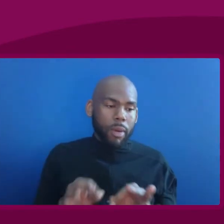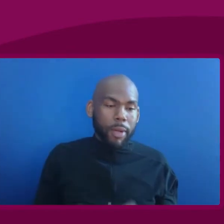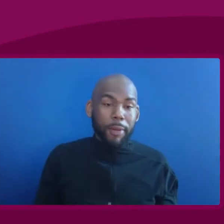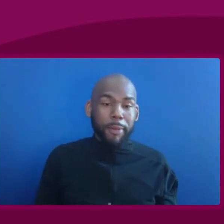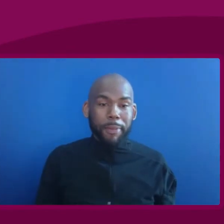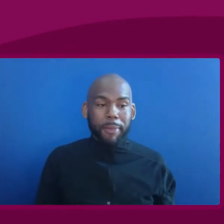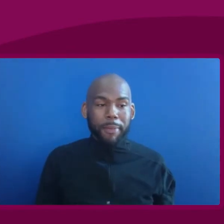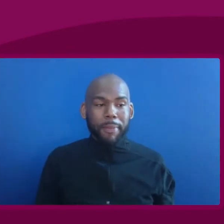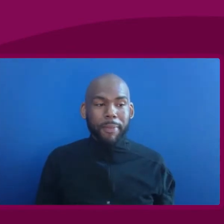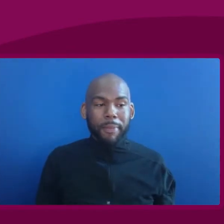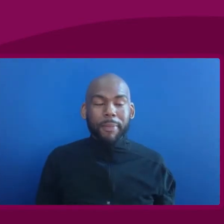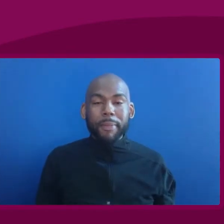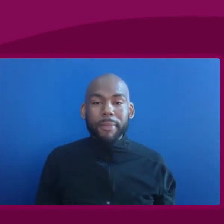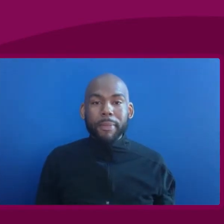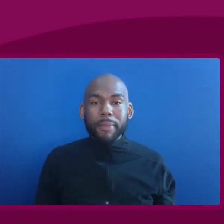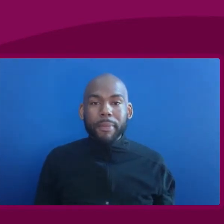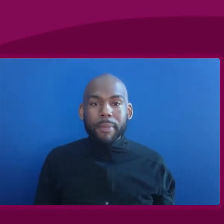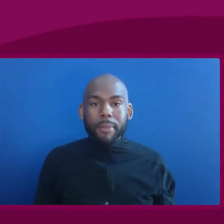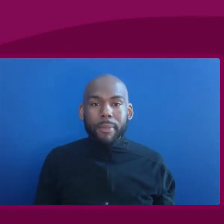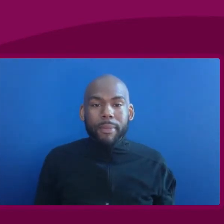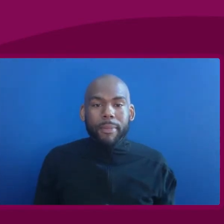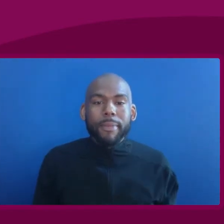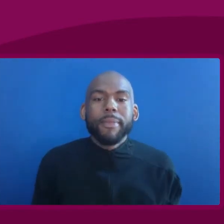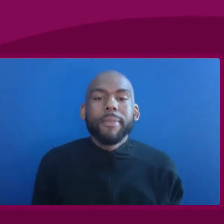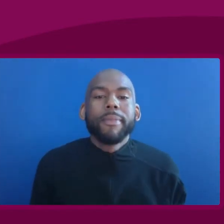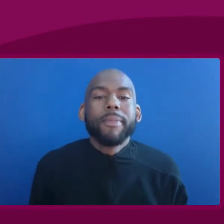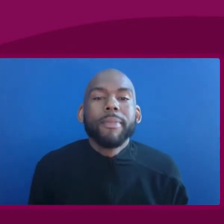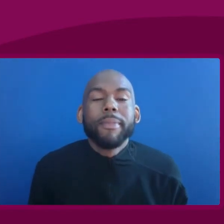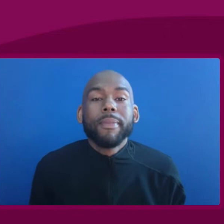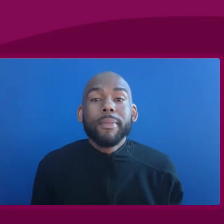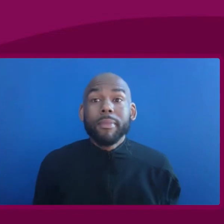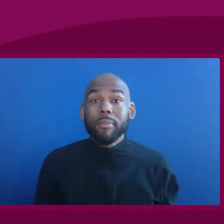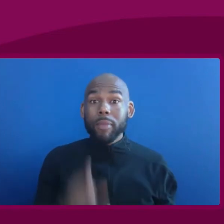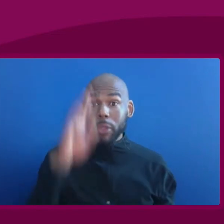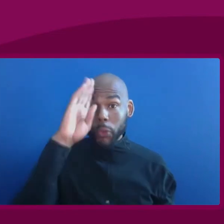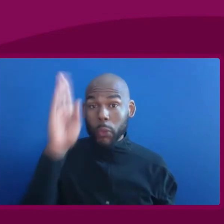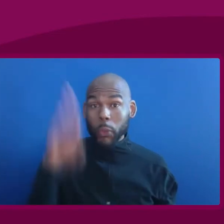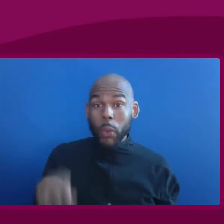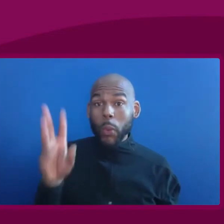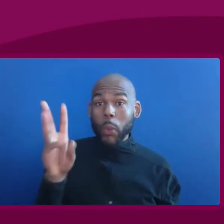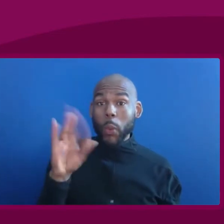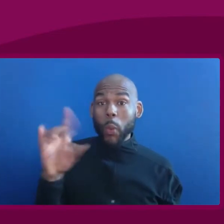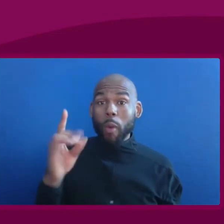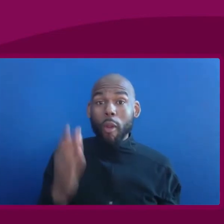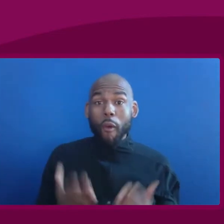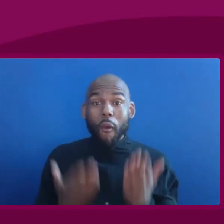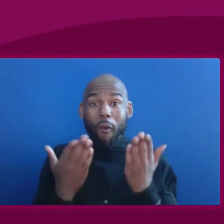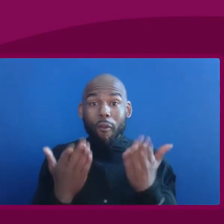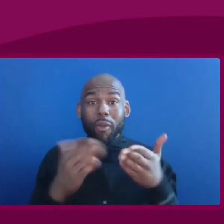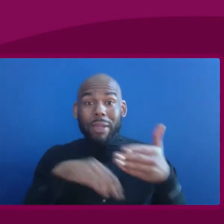Ashley Inkumsah: Did you know WID offers accessibility solutions